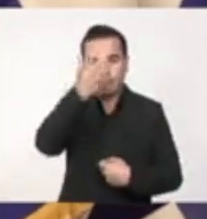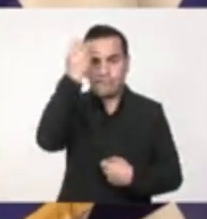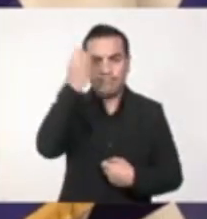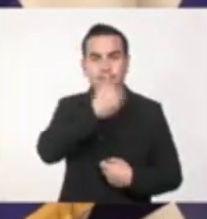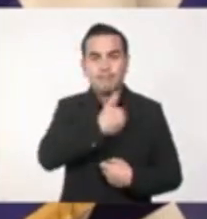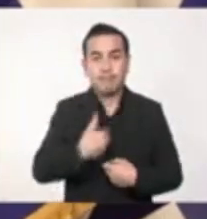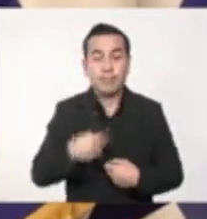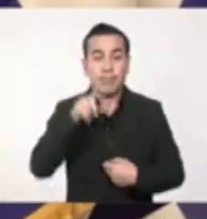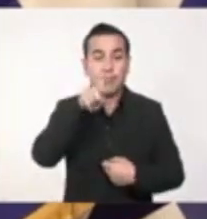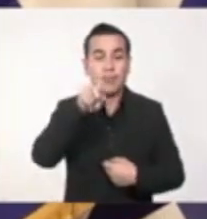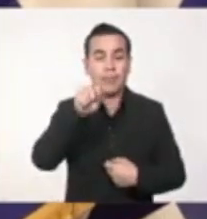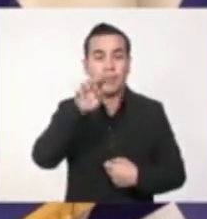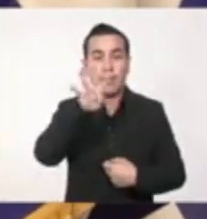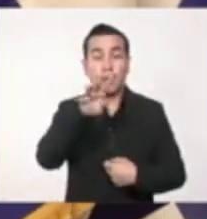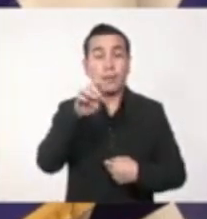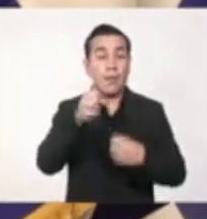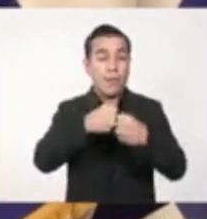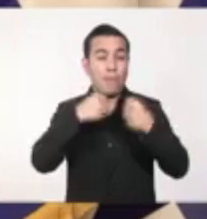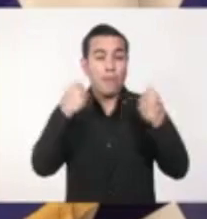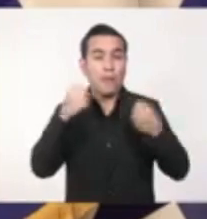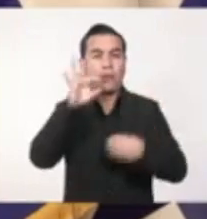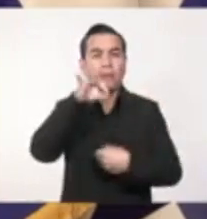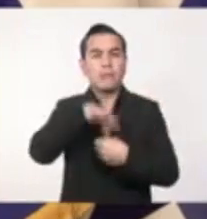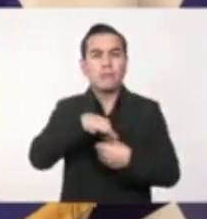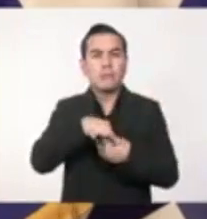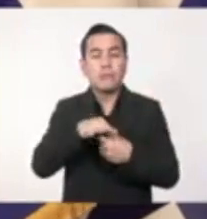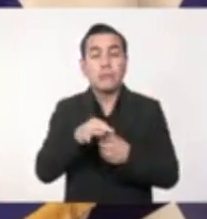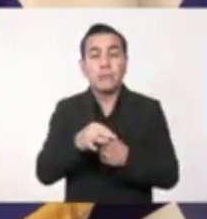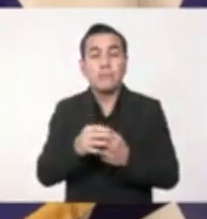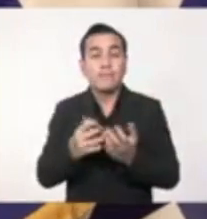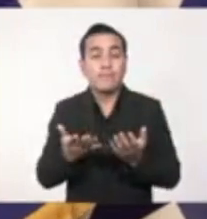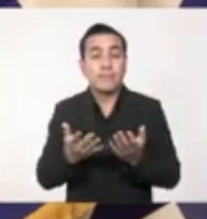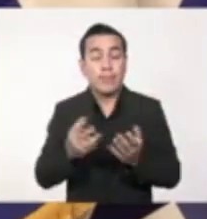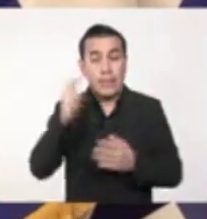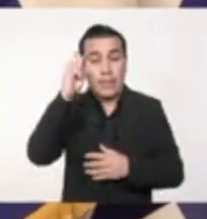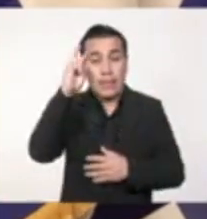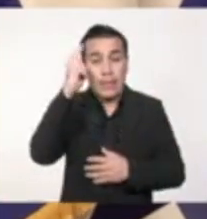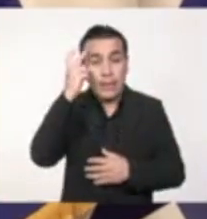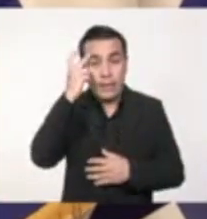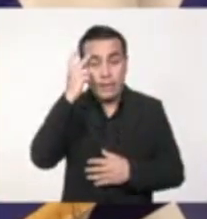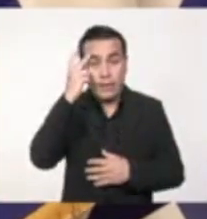four million votes represented the majority